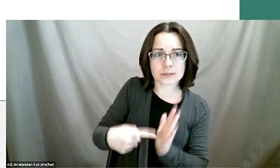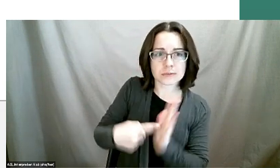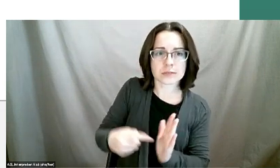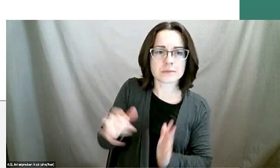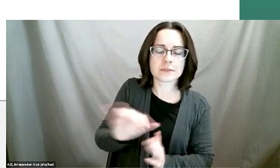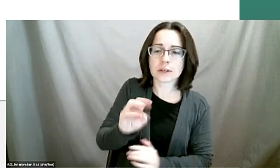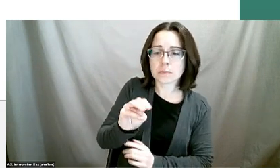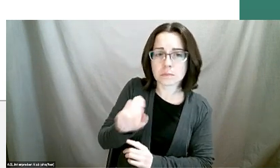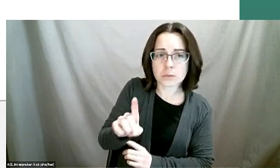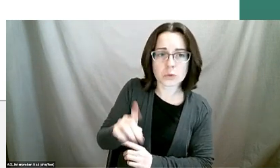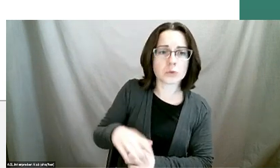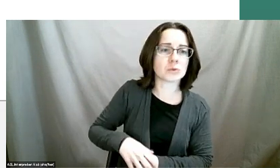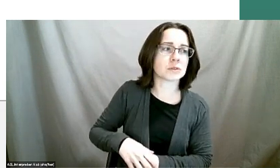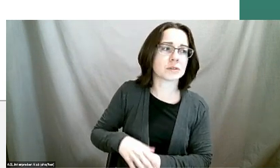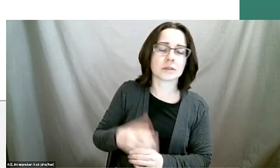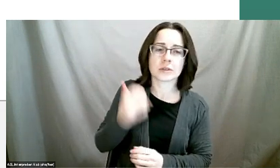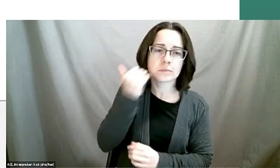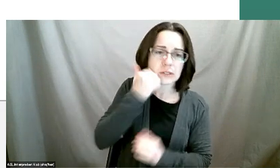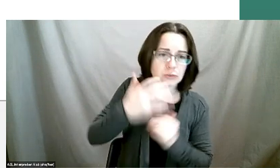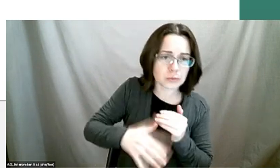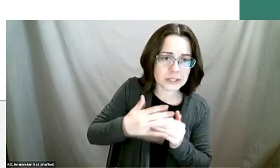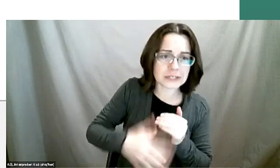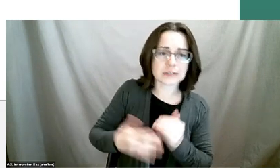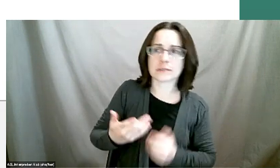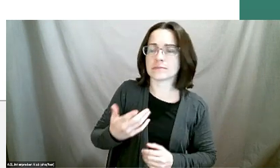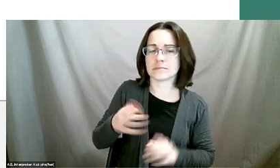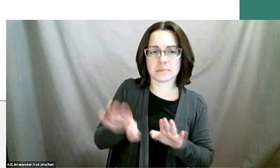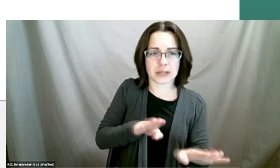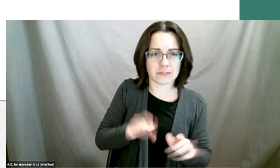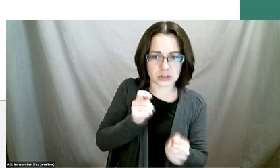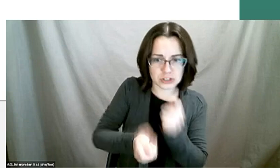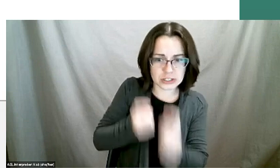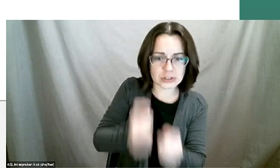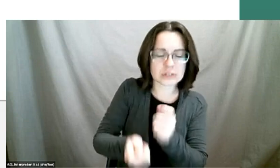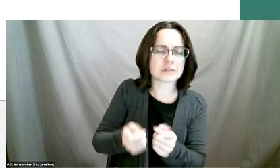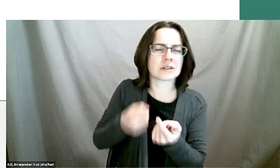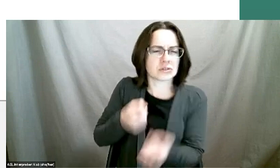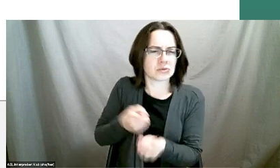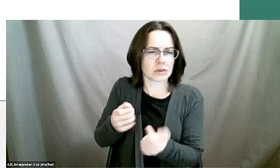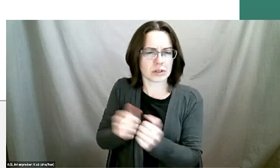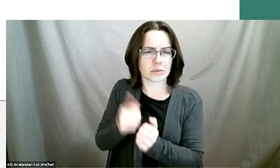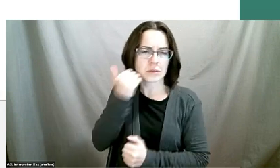heavy menstrual bleeding, and difficulty with menstrual hygiene. We'll talk a little bit more about this.